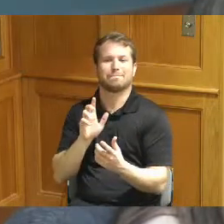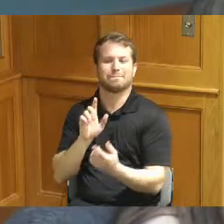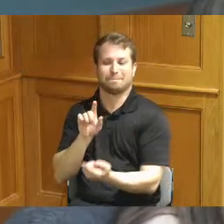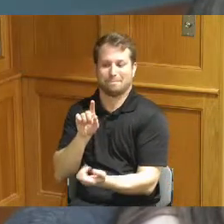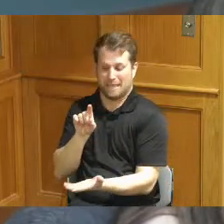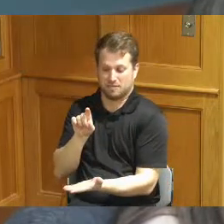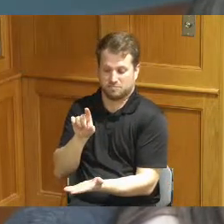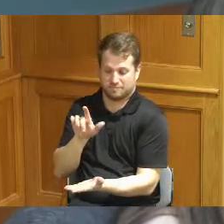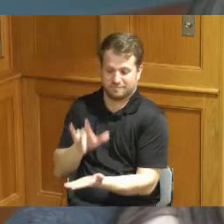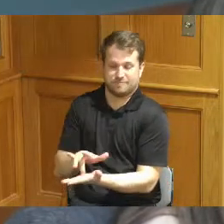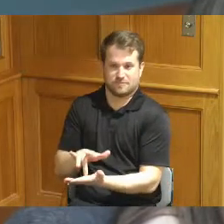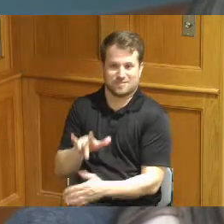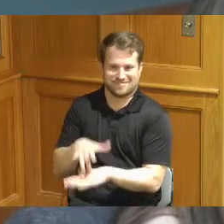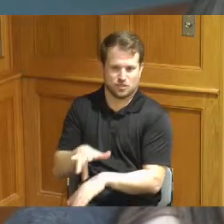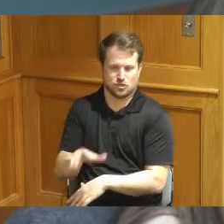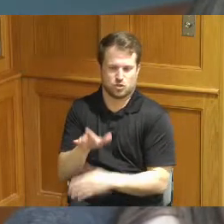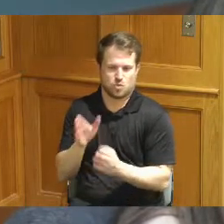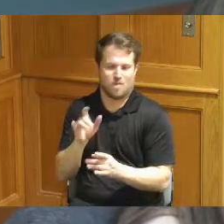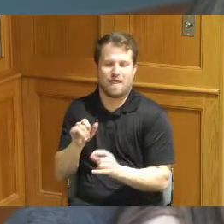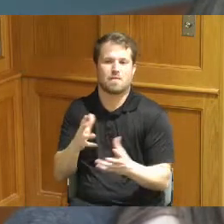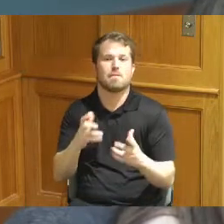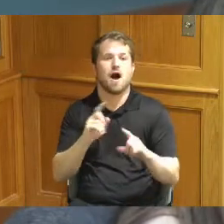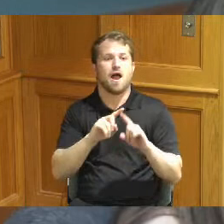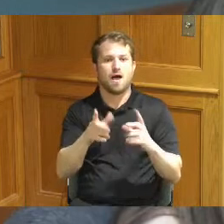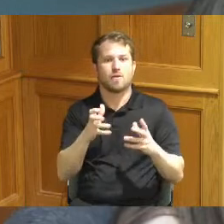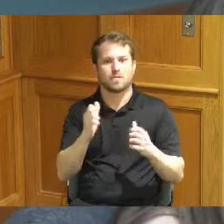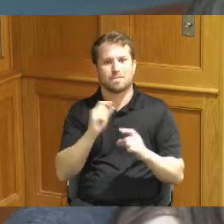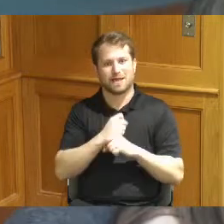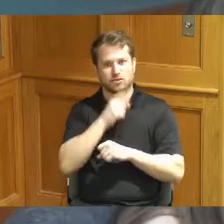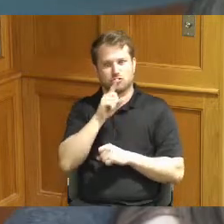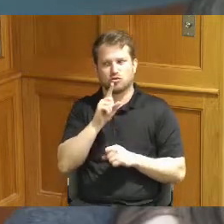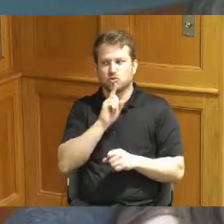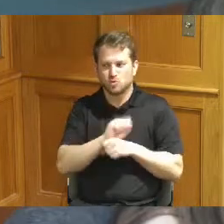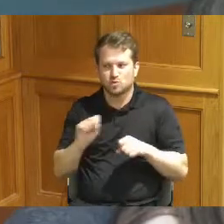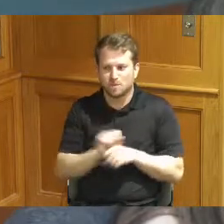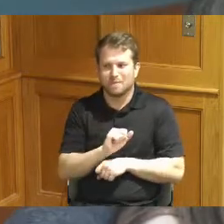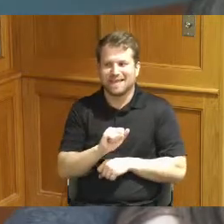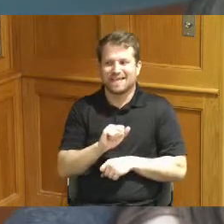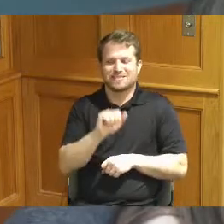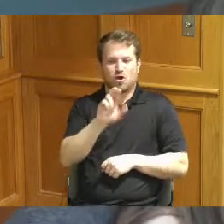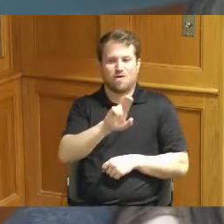does it have an ROI did I help the people and I think that's all of us that we help the people